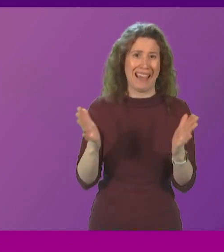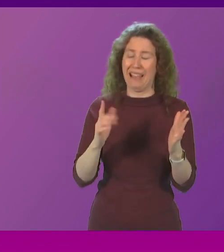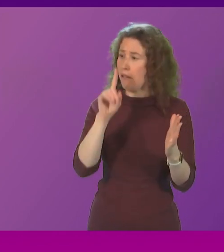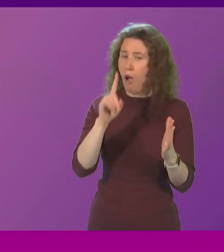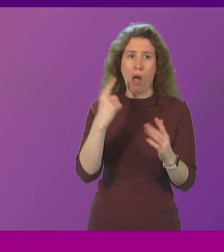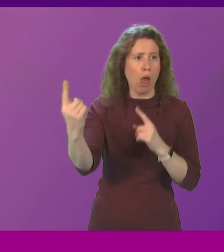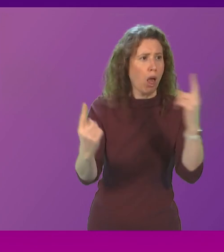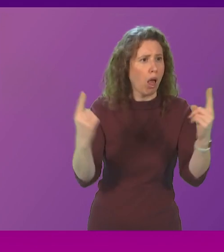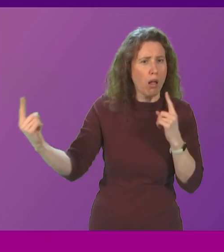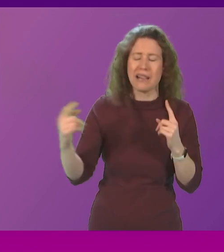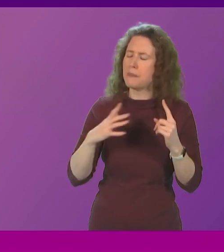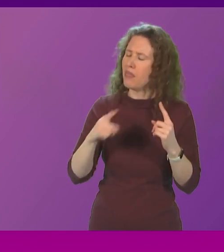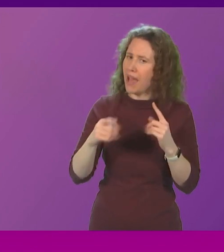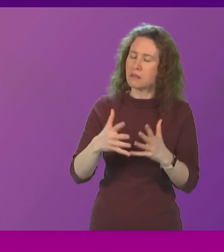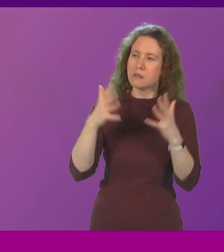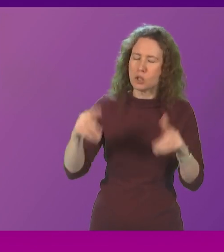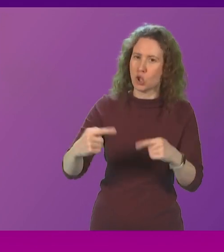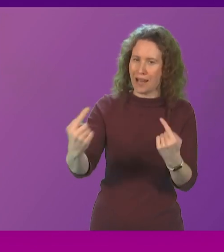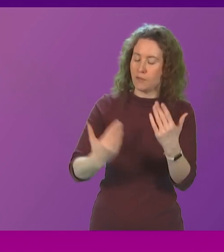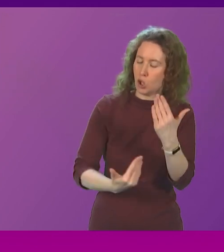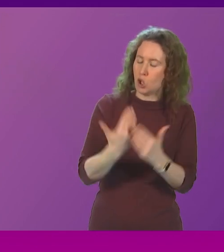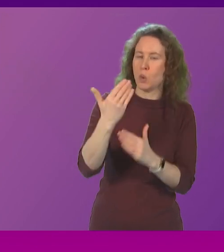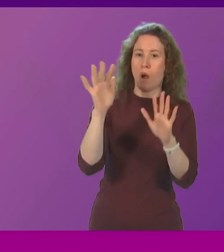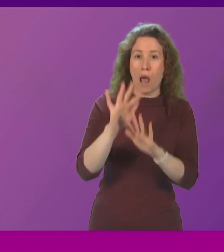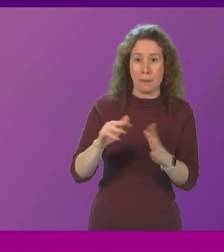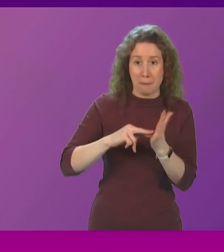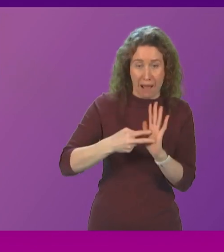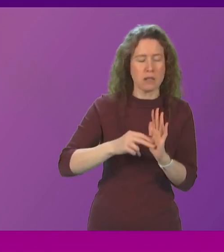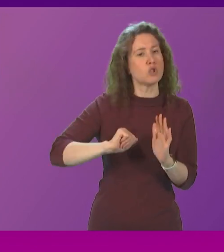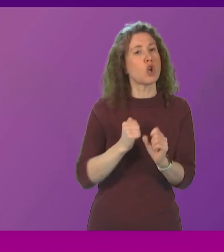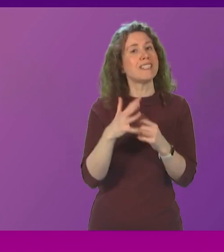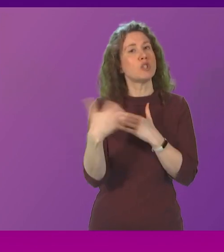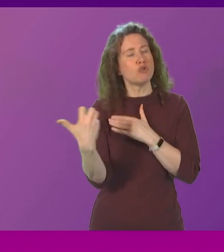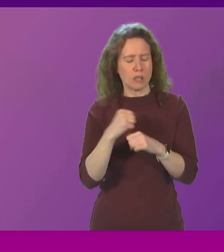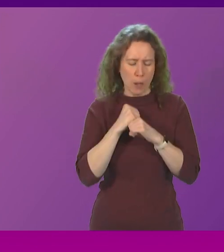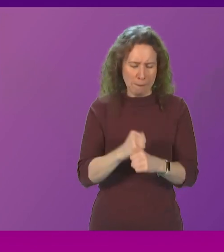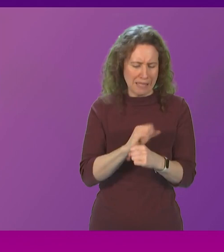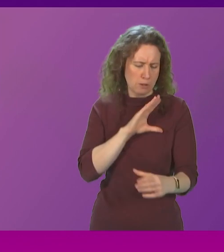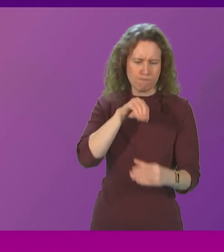That is the challenge for our new climate plan, and the Scottish Greens are committed to playing our part in ensuring that we meet it.